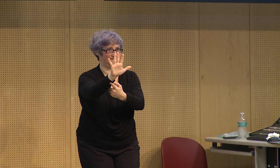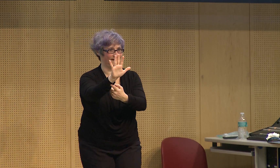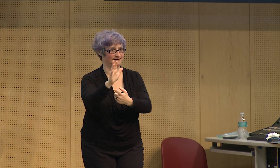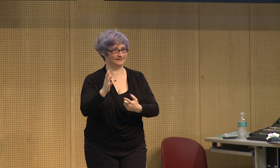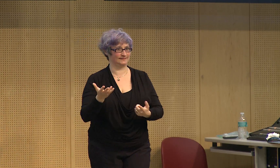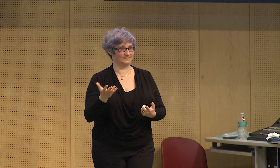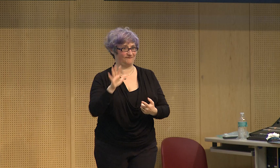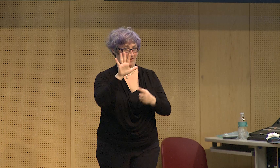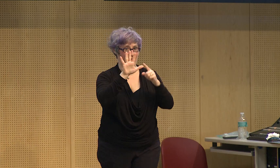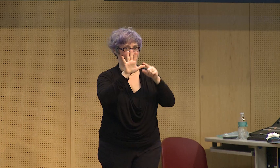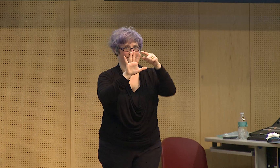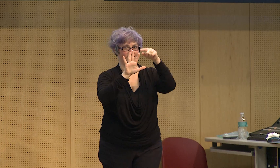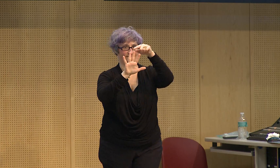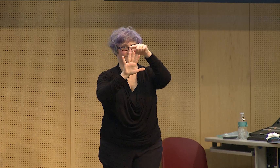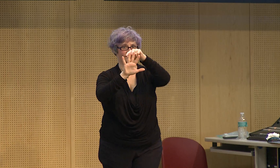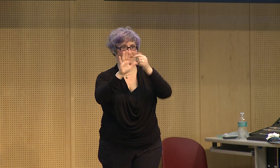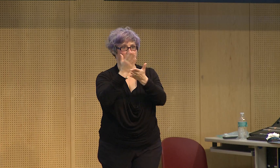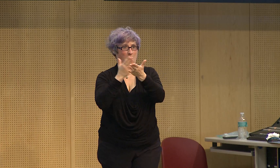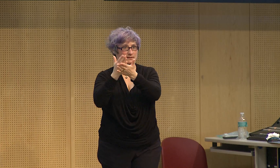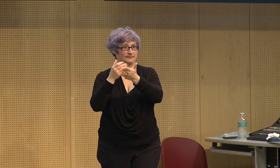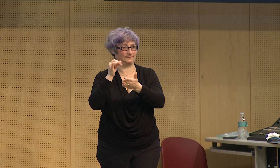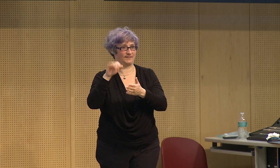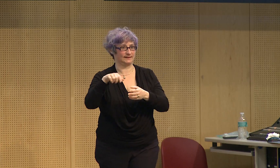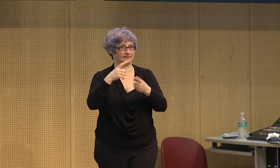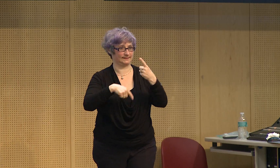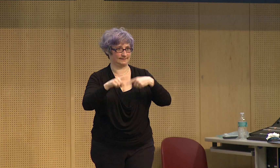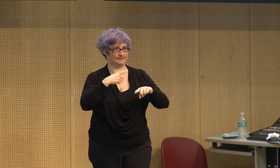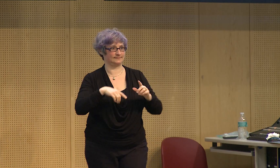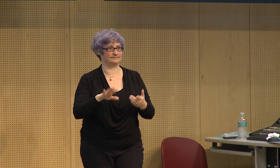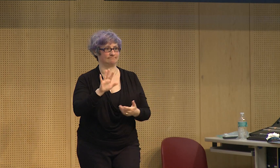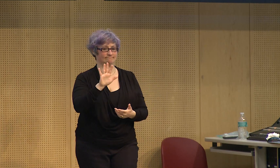And so, looking at sign language, some of the symbols that are used--